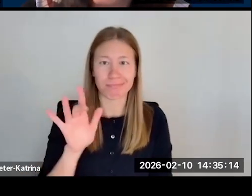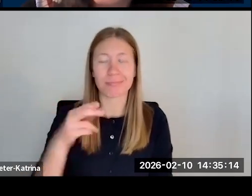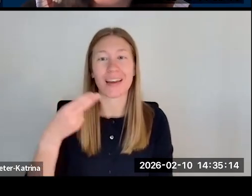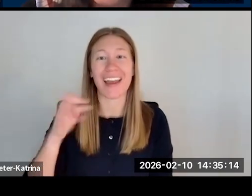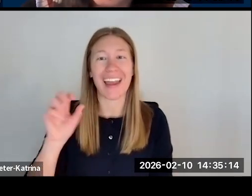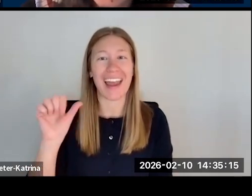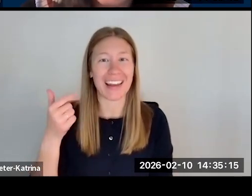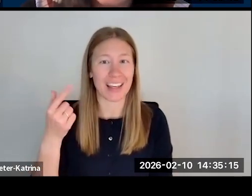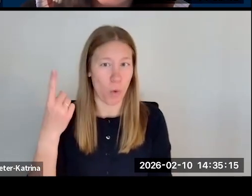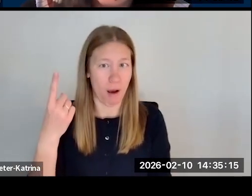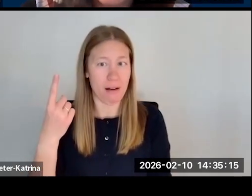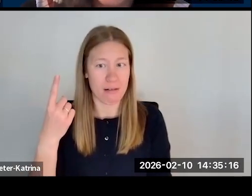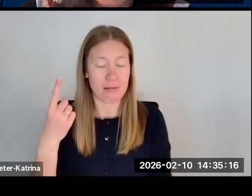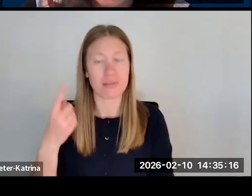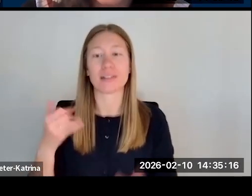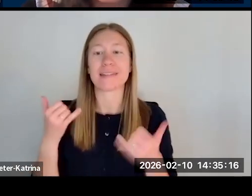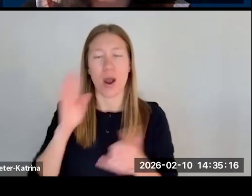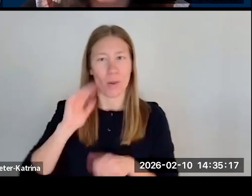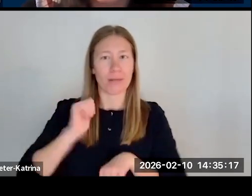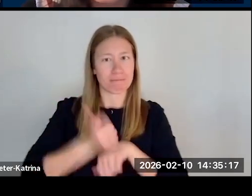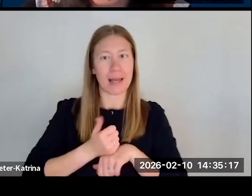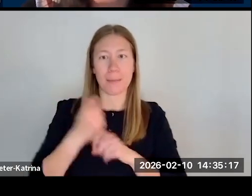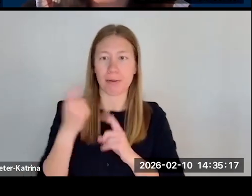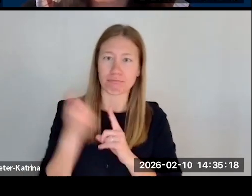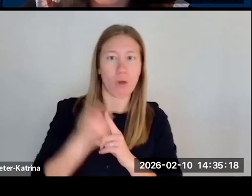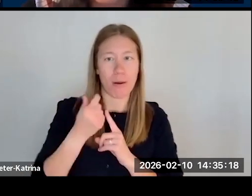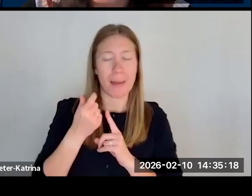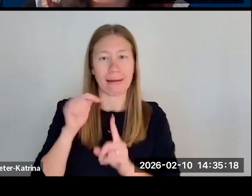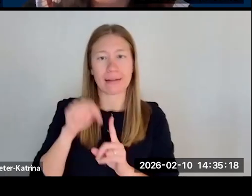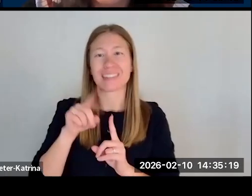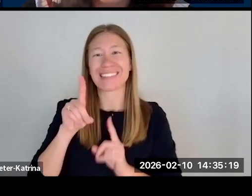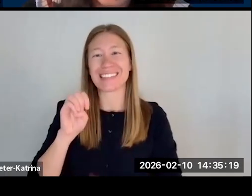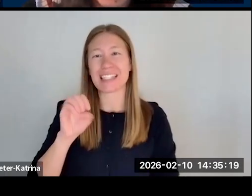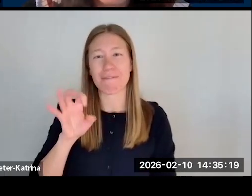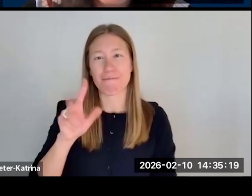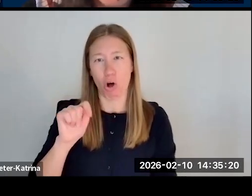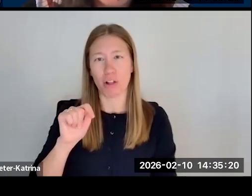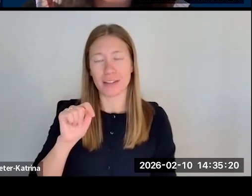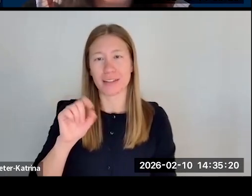it's gonna use the default heading one text styling from Google Docs.